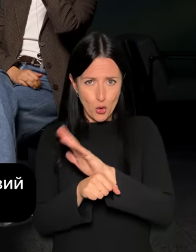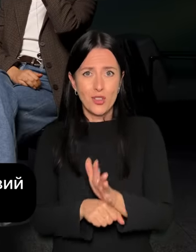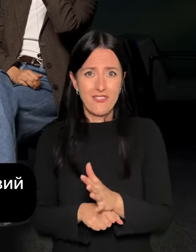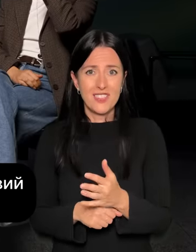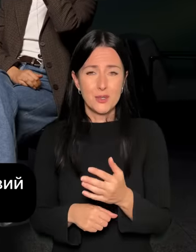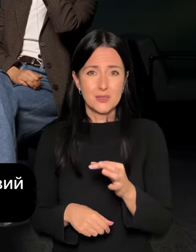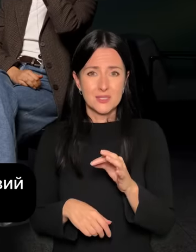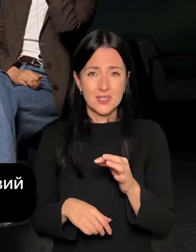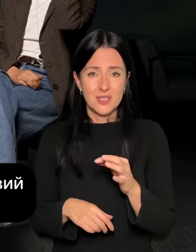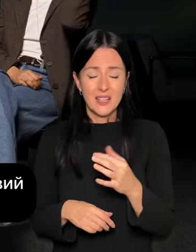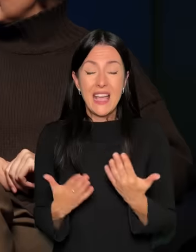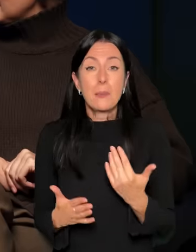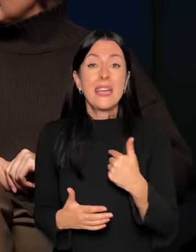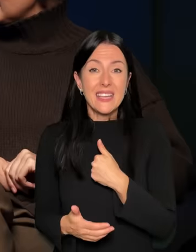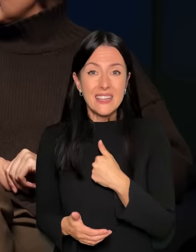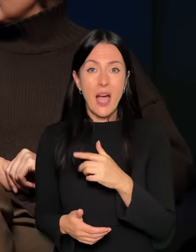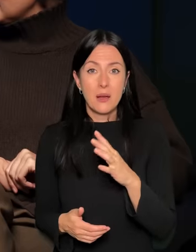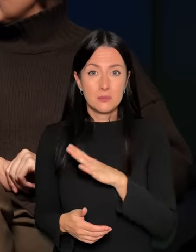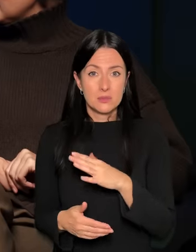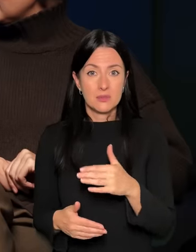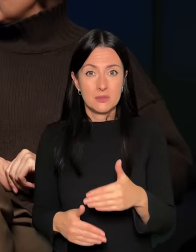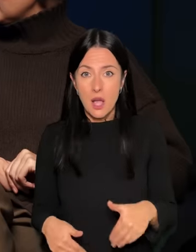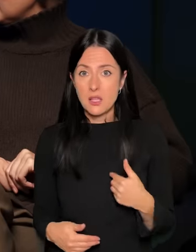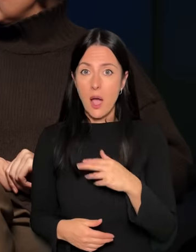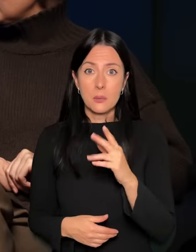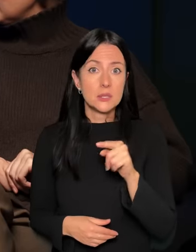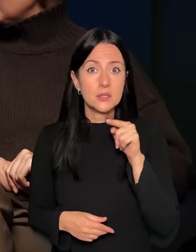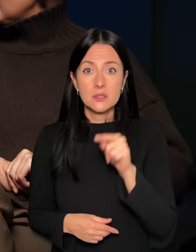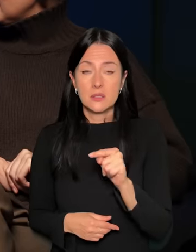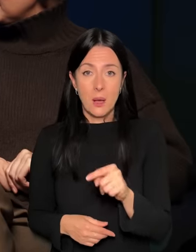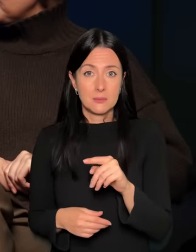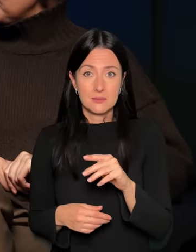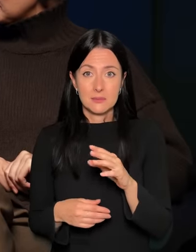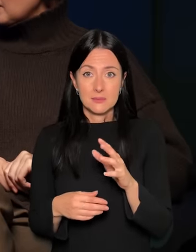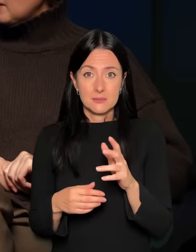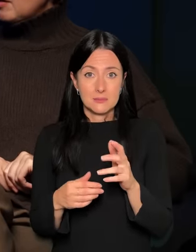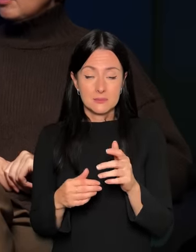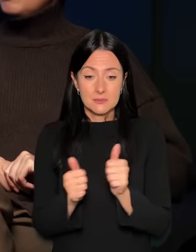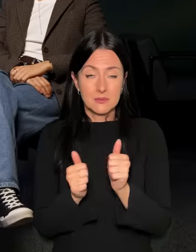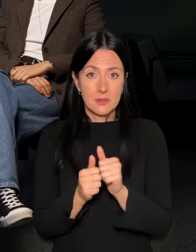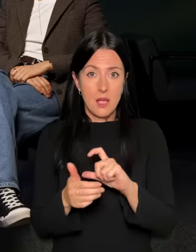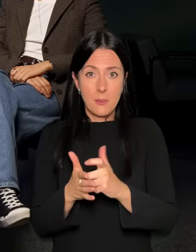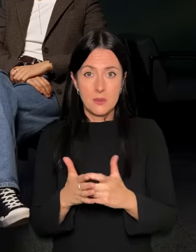He said, "If I were without limbs, I would have blown myself up right there outside the office. Because it's such mockery."